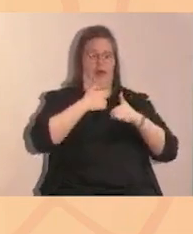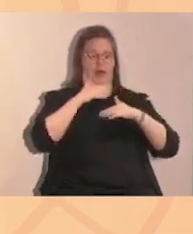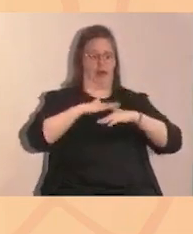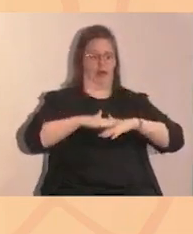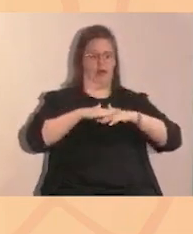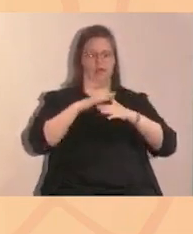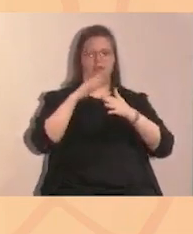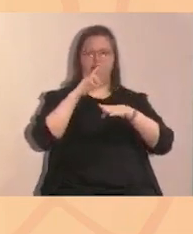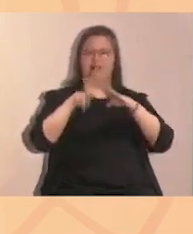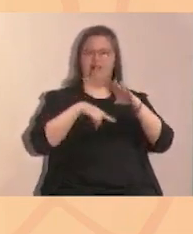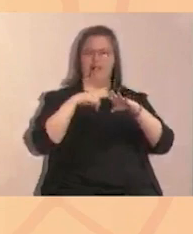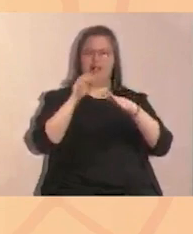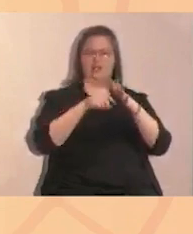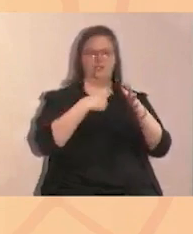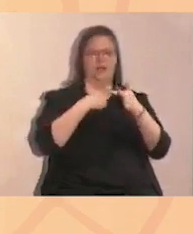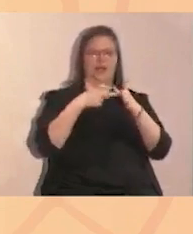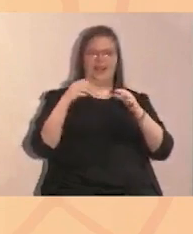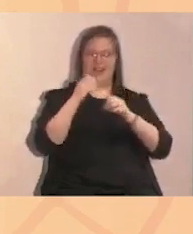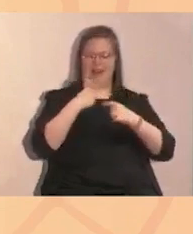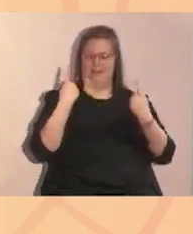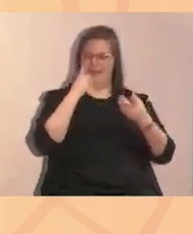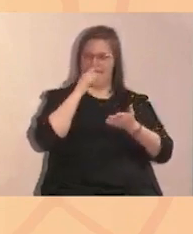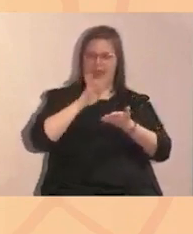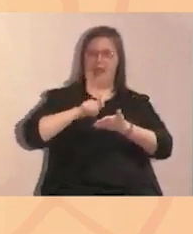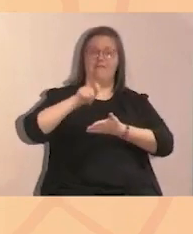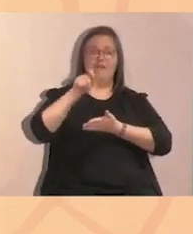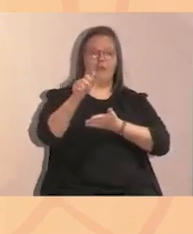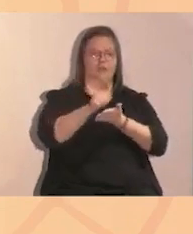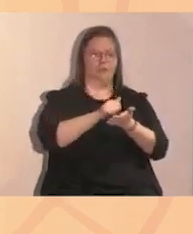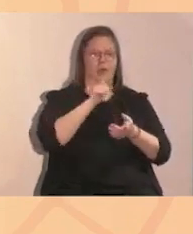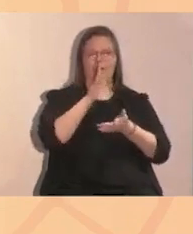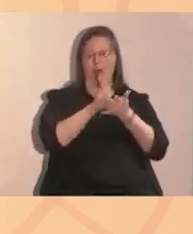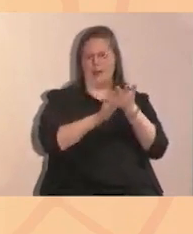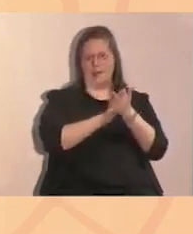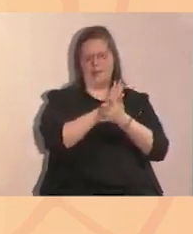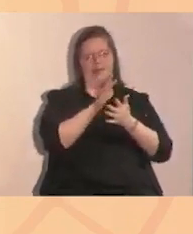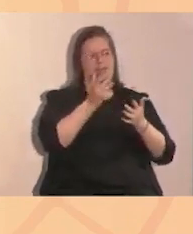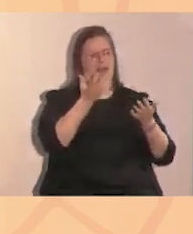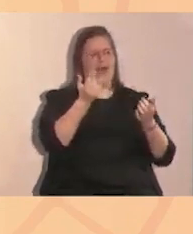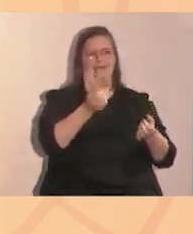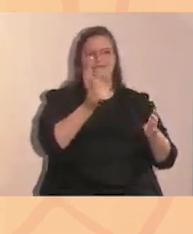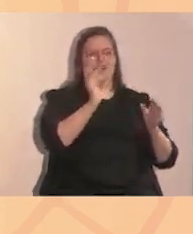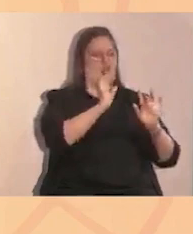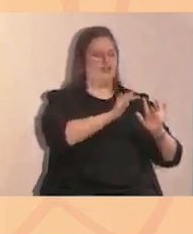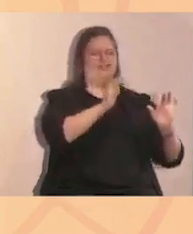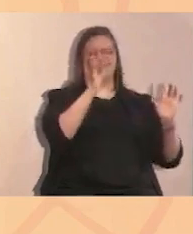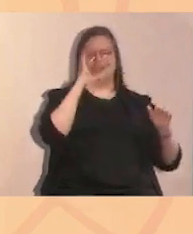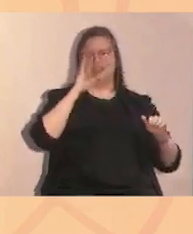of us can afford to buy property in. However, that does mean that we have beautiful, untouched Country that we're able to visit.